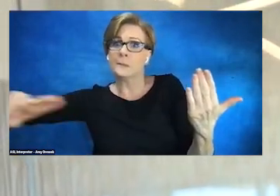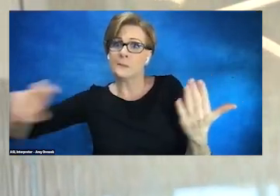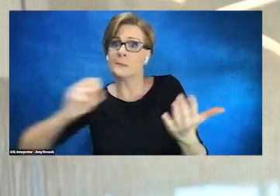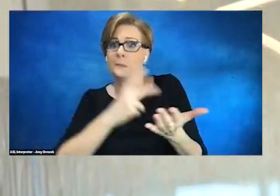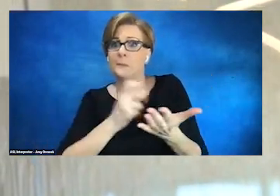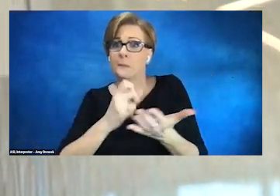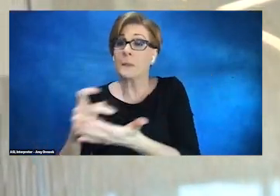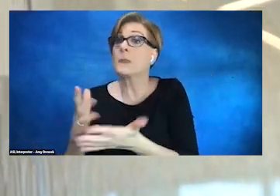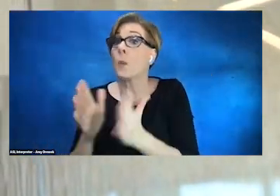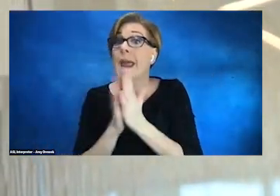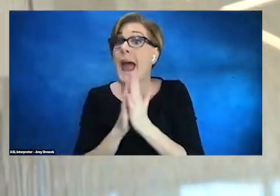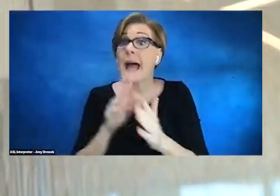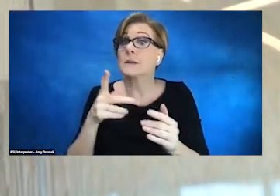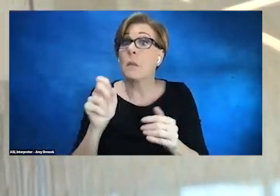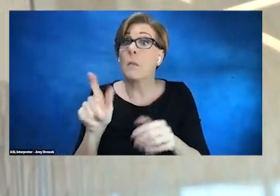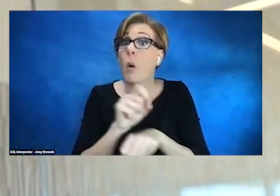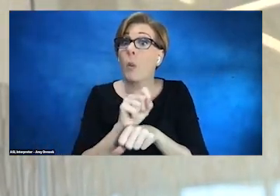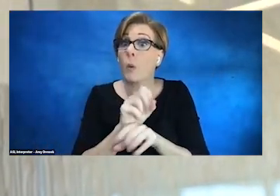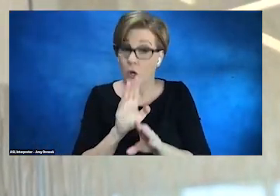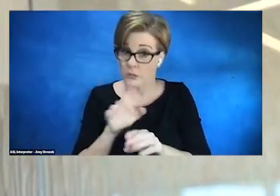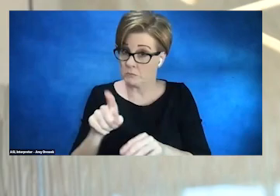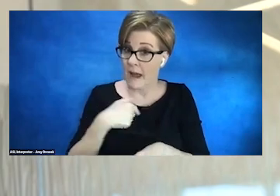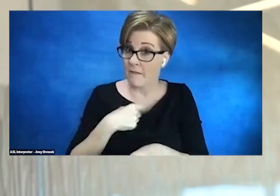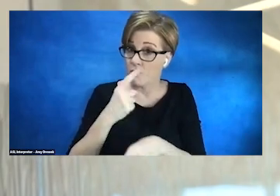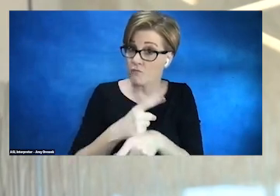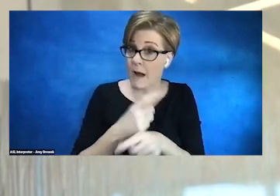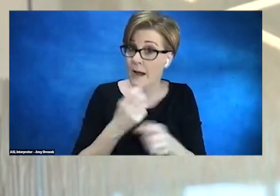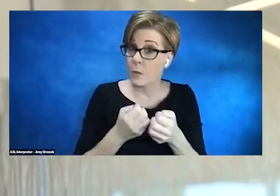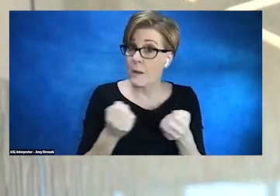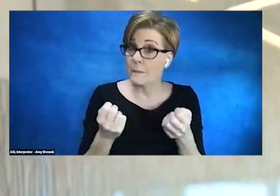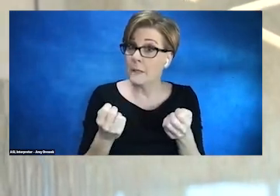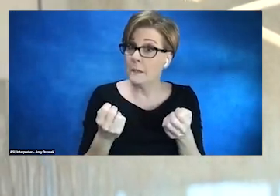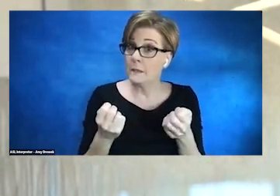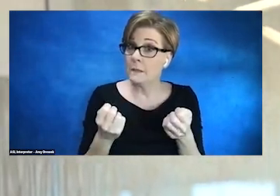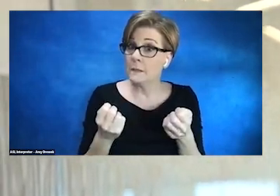seals and what we're going to ask the poll workers to do is verify that they have the right equipment